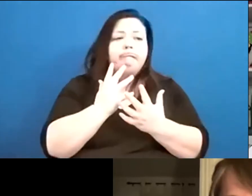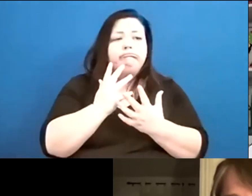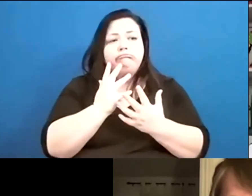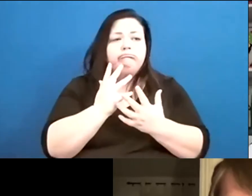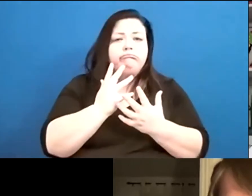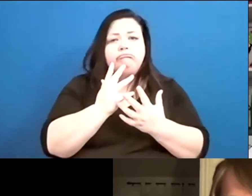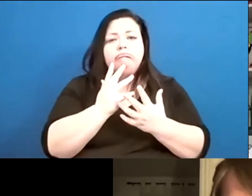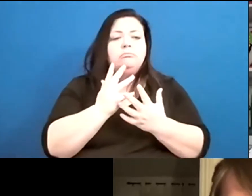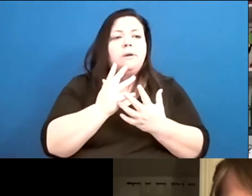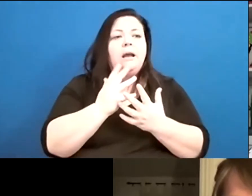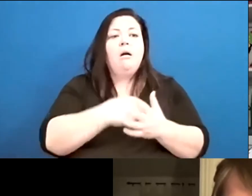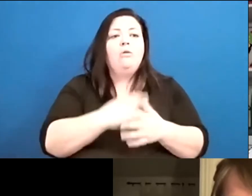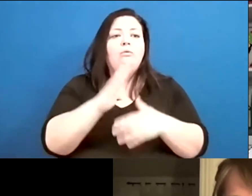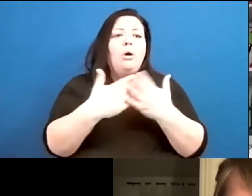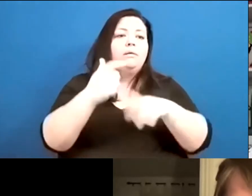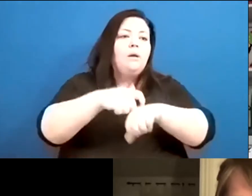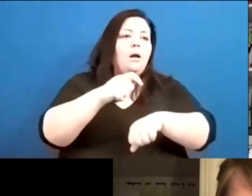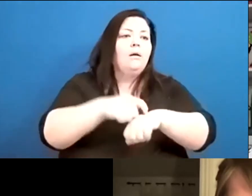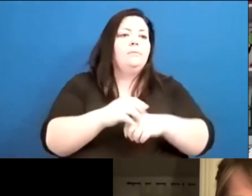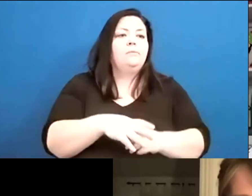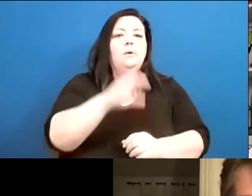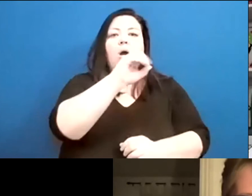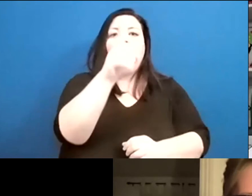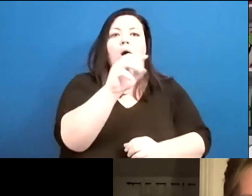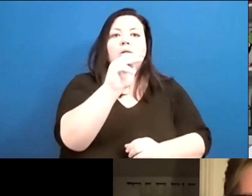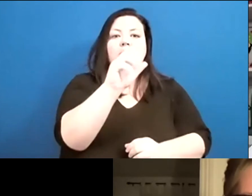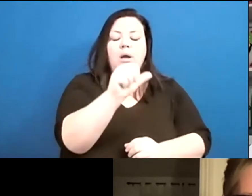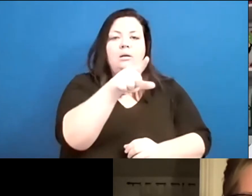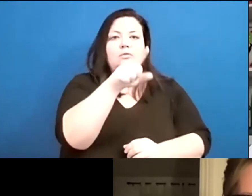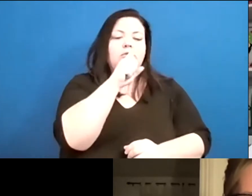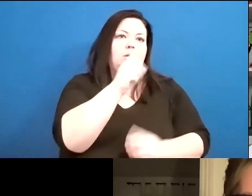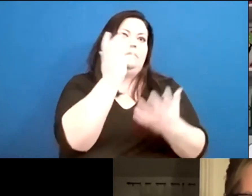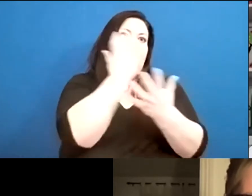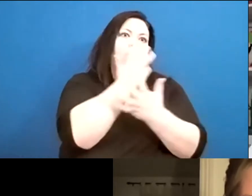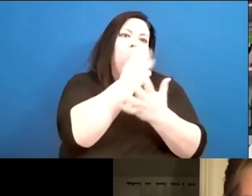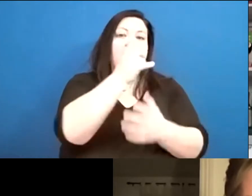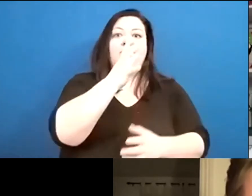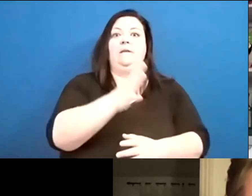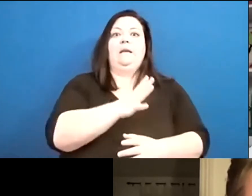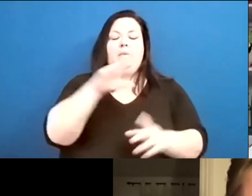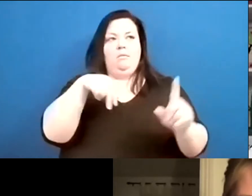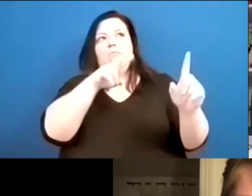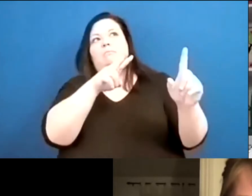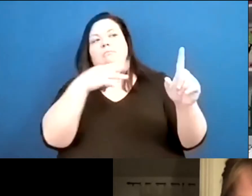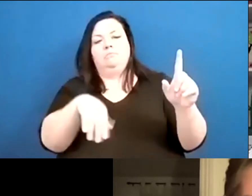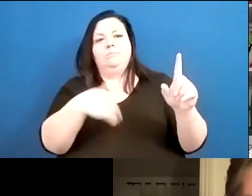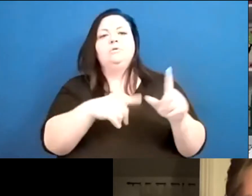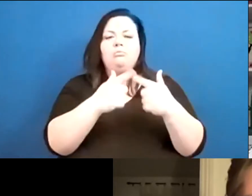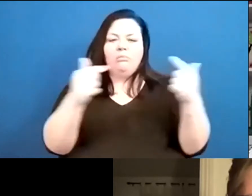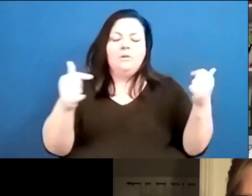hungry all the time, um Ozma, who's this like amazing, like, female monarch, etc, so i think that there are some really